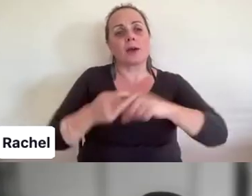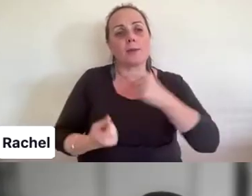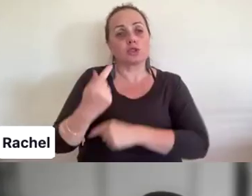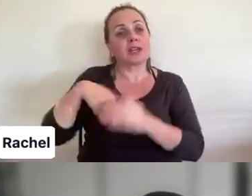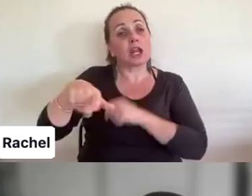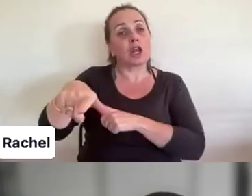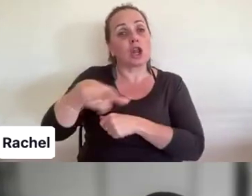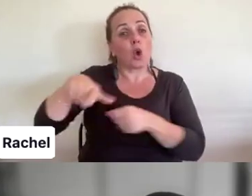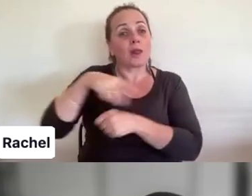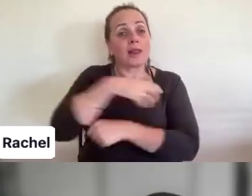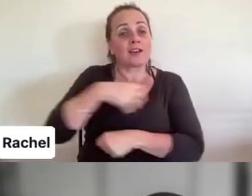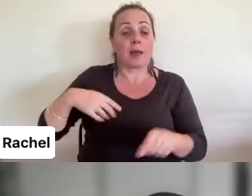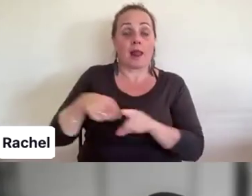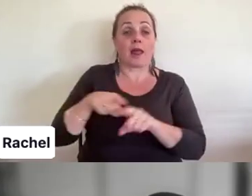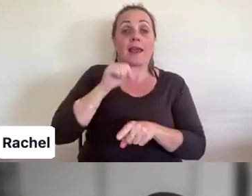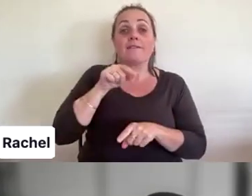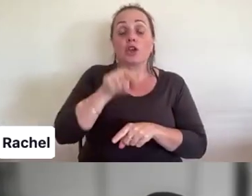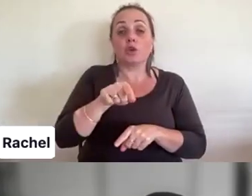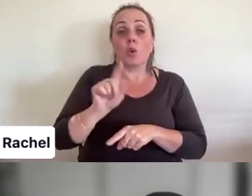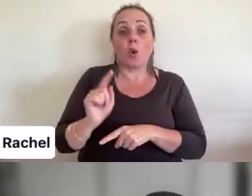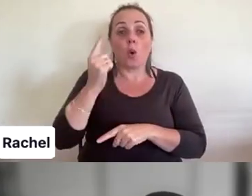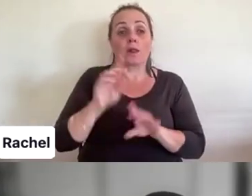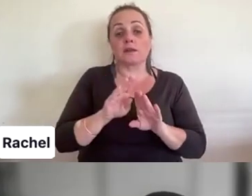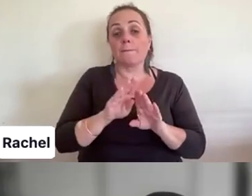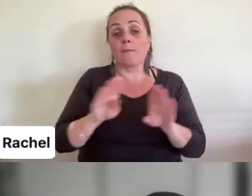you're a local board member in Auckland, for example, or on some of the regional councils,